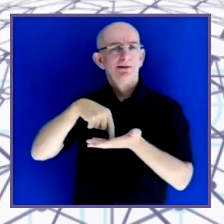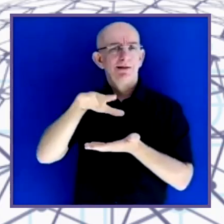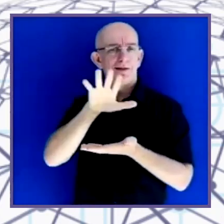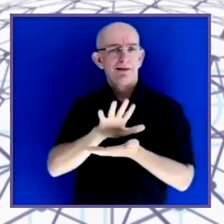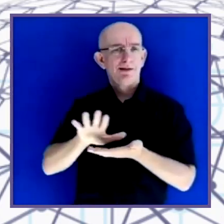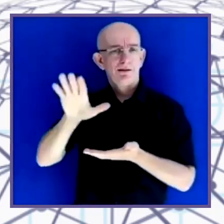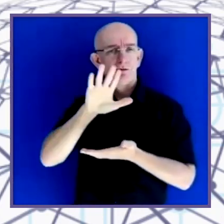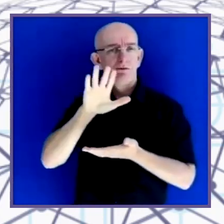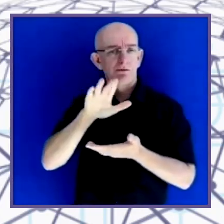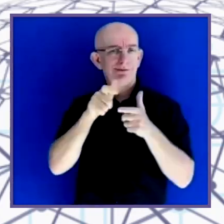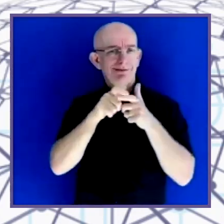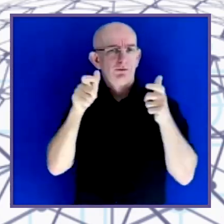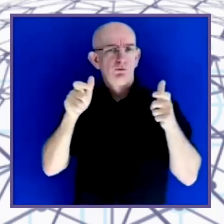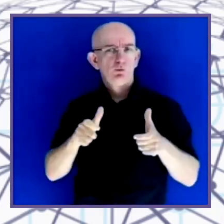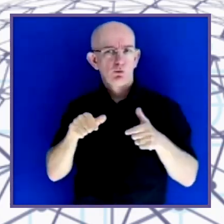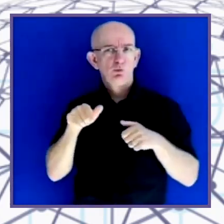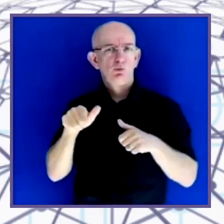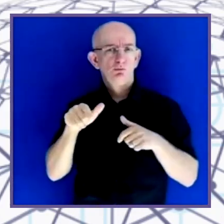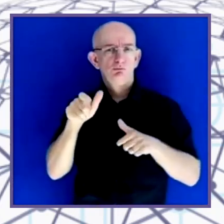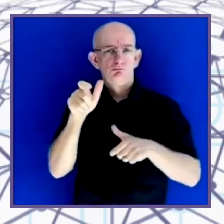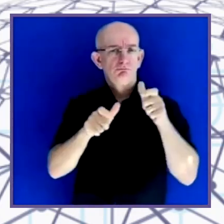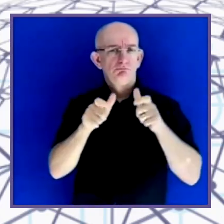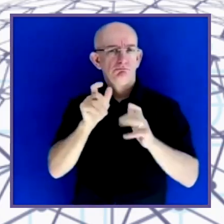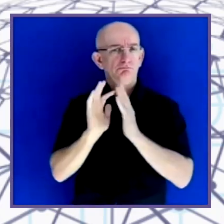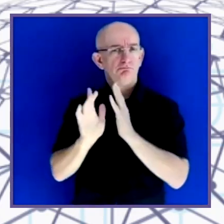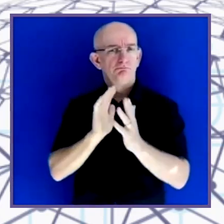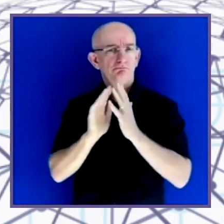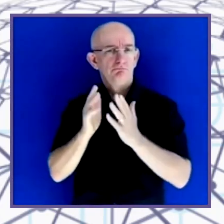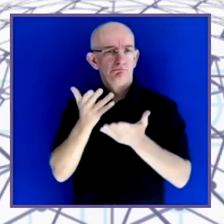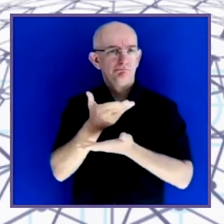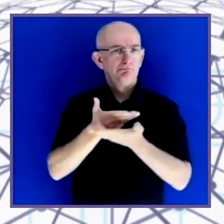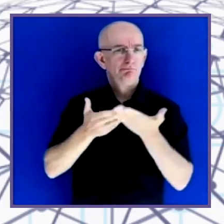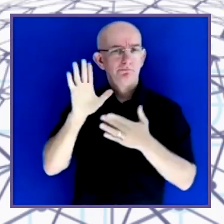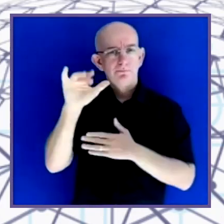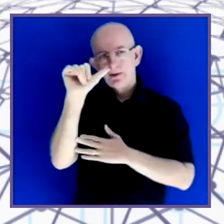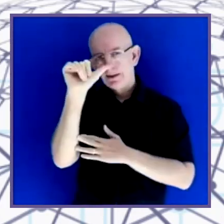And good morning everyone. Good to have you here. Well, I think I'm going take a leaf out